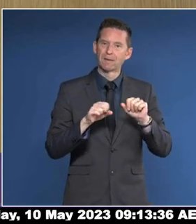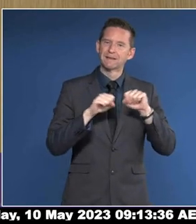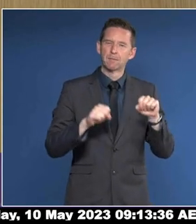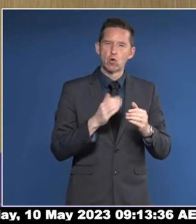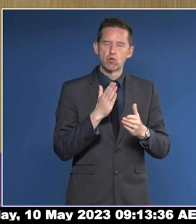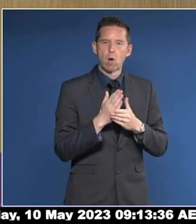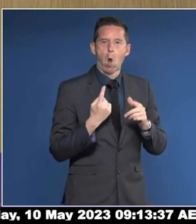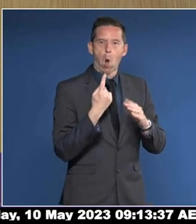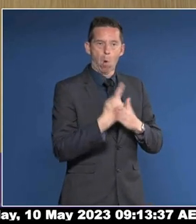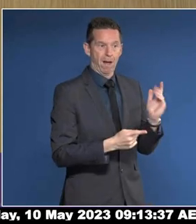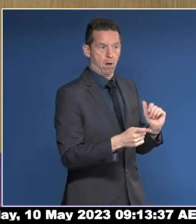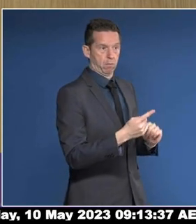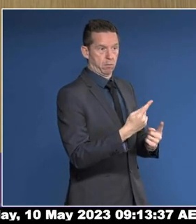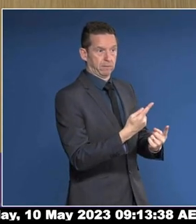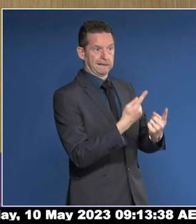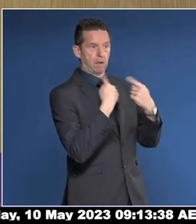It's reacting to events reported to it?